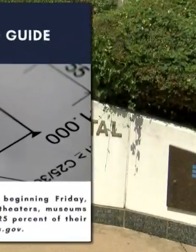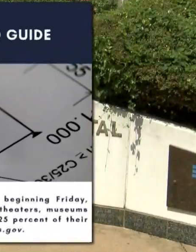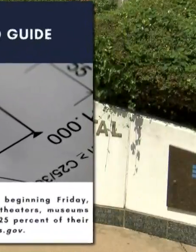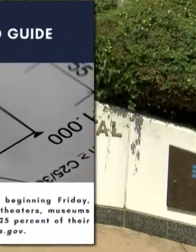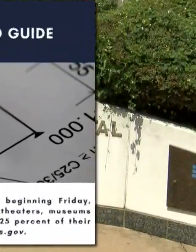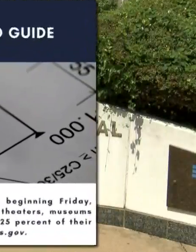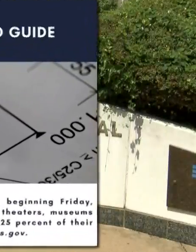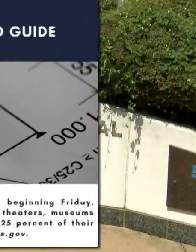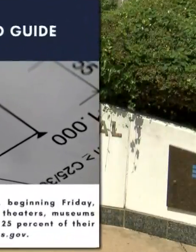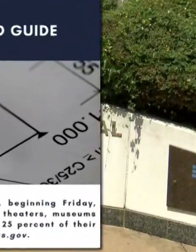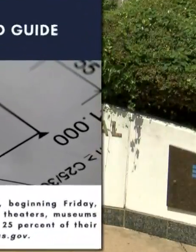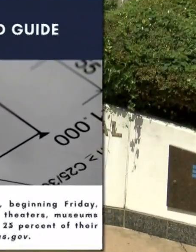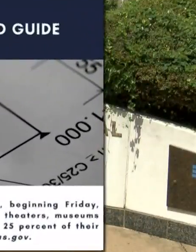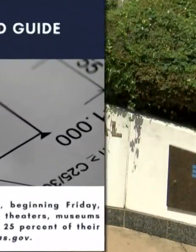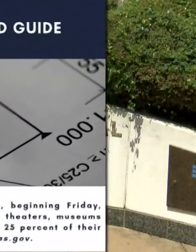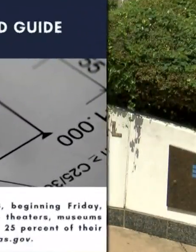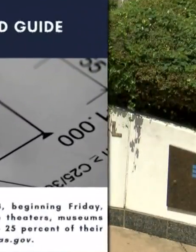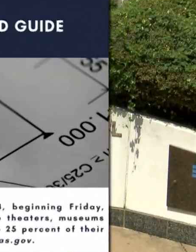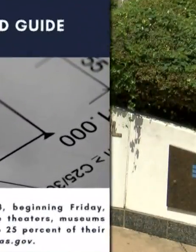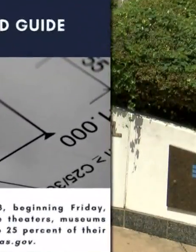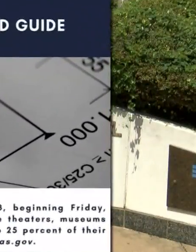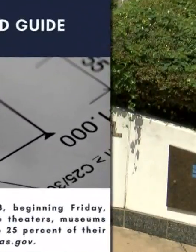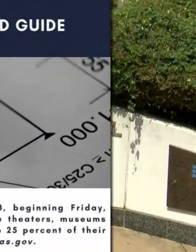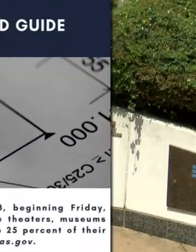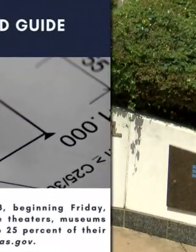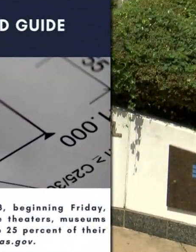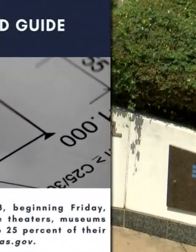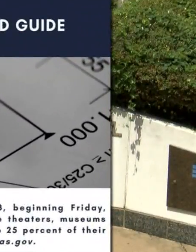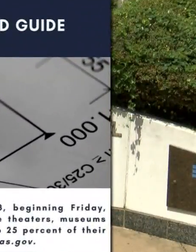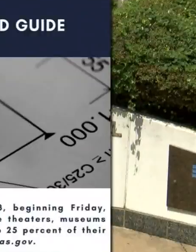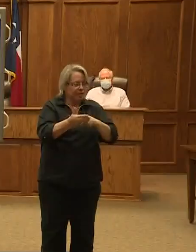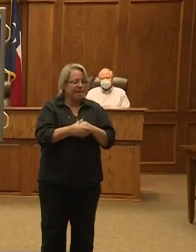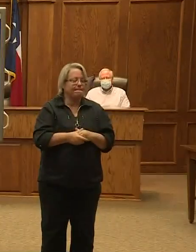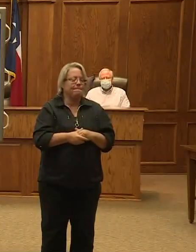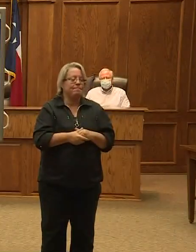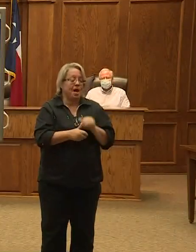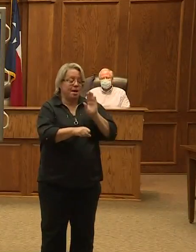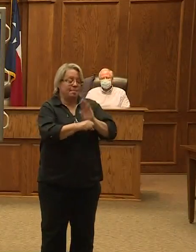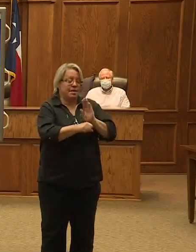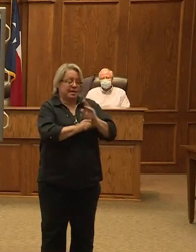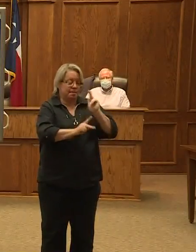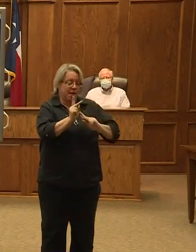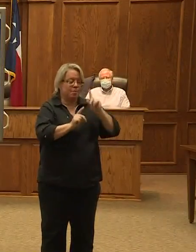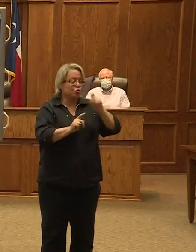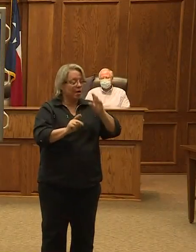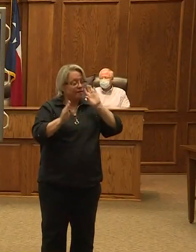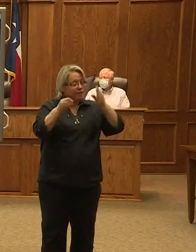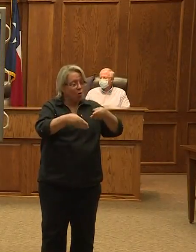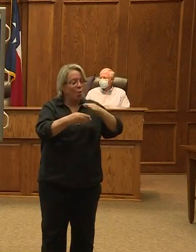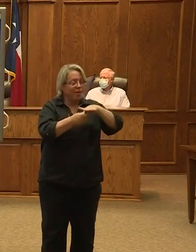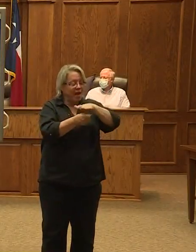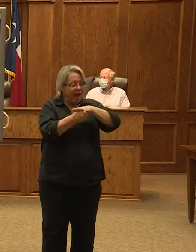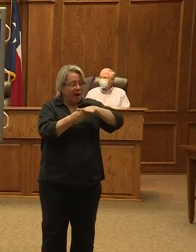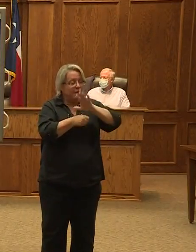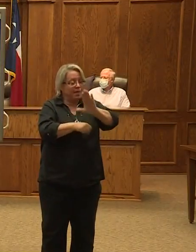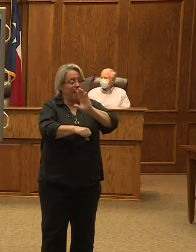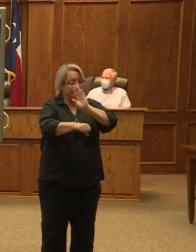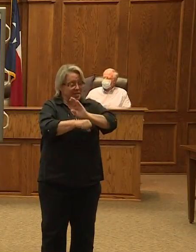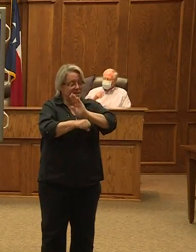"BUSINESS OWNERS SHOULD FOCUS PRIMARILY ON THE AREAS OF "BUSINESS OWNERS SHOULD FOCUS PRIMARILY ON THE AREAS OF THEIR "BUSINESS OWNERS SHOULD FOCUS PRIMARILY ON THE AREAS OF THEIR BUSINESS "BUSINESS OWNERS SHOULD FOCUS PRIMARILY ON THE AREAS OF THEIR BUSINESS THAT "BUSINESS OWNERS SHOULD FOCUS PRIMARILY ON THE AREAS OF THEIR BUSINESS THAT ARE PRIMARILY ON THE AREAS OF THEIR BUSINESS THAT ARE PRIMARILY ON THE AREAS OF THEIR BUSINESS THAT ARE ACCESSIBLE PRIMARILY ON THE AREAS OF THEIR BUSINESS THAT ARE ACCESSIBLE TO PRIMARILY ON THE AREAS OF THEIR BUSINESS THAT ARE ACCESSIBLE TO THE PRIMARILY ON THE AREAS OF THEIR BUSINESS THAT ARE ACCESSIBLE TO THE PUBLIC, PRIMARILY ON THE AREAS OF THEIR BUSINESS THAT ARE ACCESSIBLE TO THE PUBLIC, WE THEIR BUSINESS THAT ARE ACCESSIBLE TO THE PUBLIC, WE THEIR BUSINESS THAT ARE ACCESSIBLE TO THE PUBLIC, WE WOULD THEIR BUSINESS THAT ARE ACCESSIBLE TO THE PUBLIC, WE WOULD NOT THEIR BUSINESS THAT ARE ACCESSIBLE TO THE PUBLIC, WE WOULD NOT ADVISE THEIR BUSINESS THAT ARE ACCESSIBLE TO THE PUBLIC, WE WOULD NOT ADVISE ANYONE THEIR BUSINESS THAT ARE ACCESSIBLE TO THE PUBLIC, WE WOULD NOT ADVISE ANYONE TO ACCESSIBLE TO THE PUBLIC, WE WOULD NOT ADVISE ANYONE TO WOULD NOT ADVISE ANYONE TO CONCERN CONCERN THEMSELVES CONCERN THEMSELVES WITH CONCERN THEMSELVES WITH KITCHEN, CONCERN THEMSELVES WITH KITCHEN, STORAGE CONCERN THEMSELVES WITH KITCHEN, STORAGE ROOMS, CONCERN THEMSELVES WITH KITCHEN, STORAGE ROOMS, RESTROOMS, CONCERN THEMSELVES WITH KITCHEN, STORAGE ROOMS, RESTROOMS, STOCK CONCERN THEMSELVES WITH KITCHEN, STORAGE ROOMS, RESTROOMS, STOCK ROOMS,"